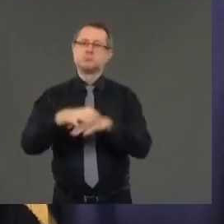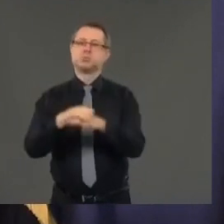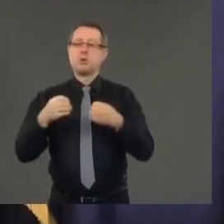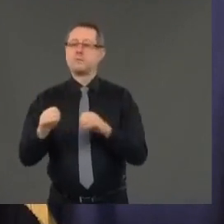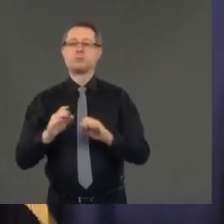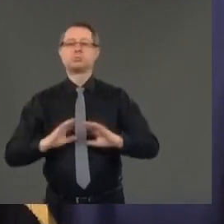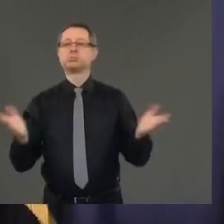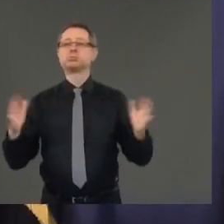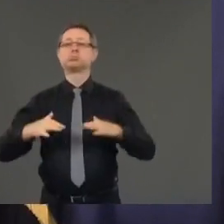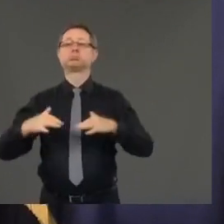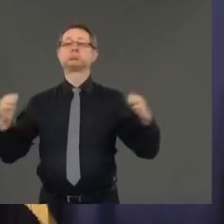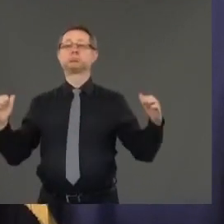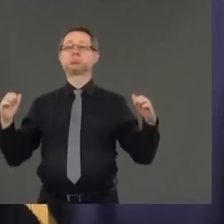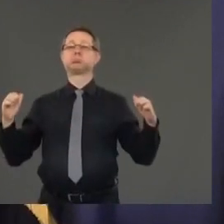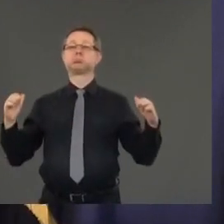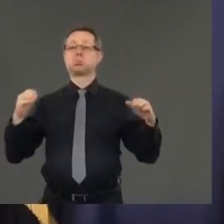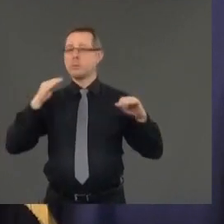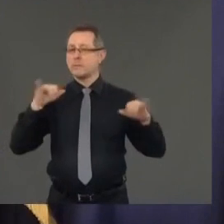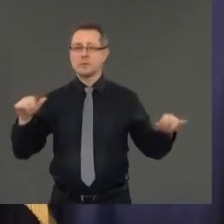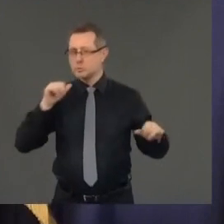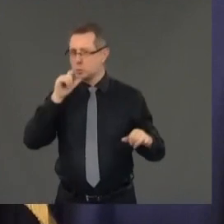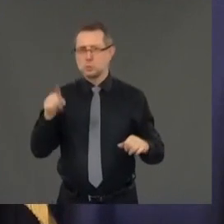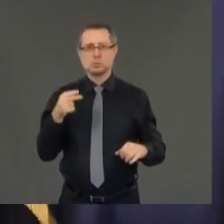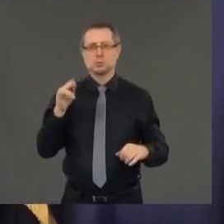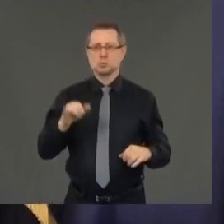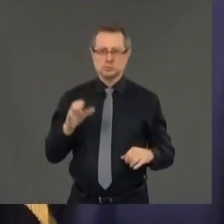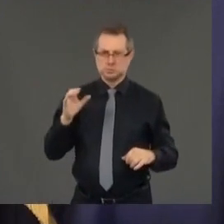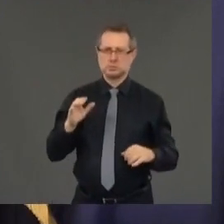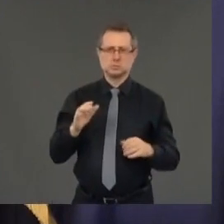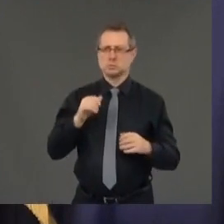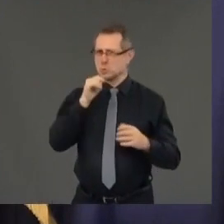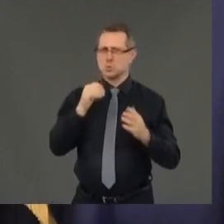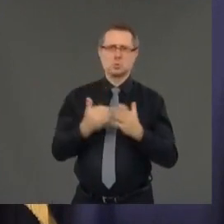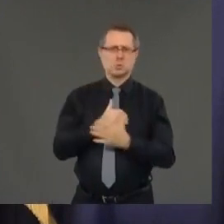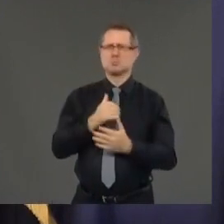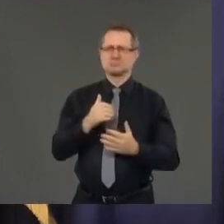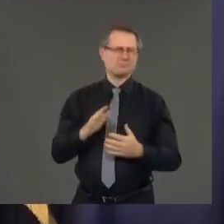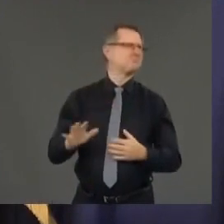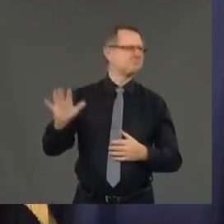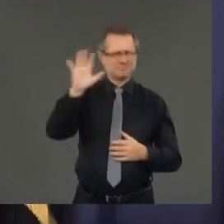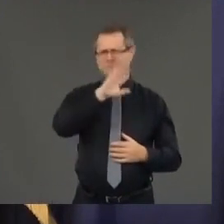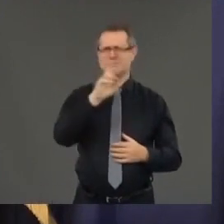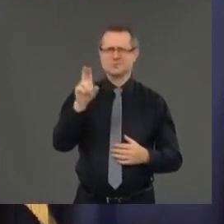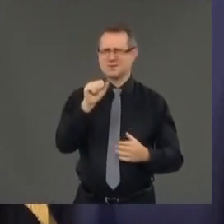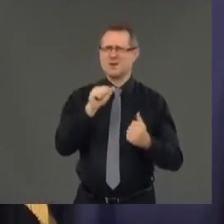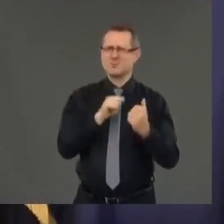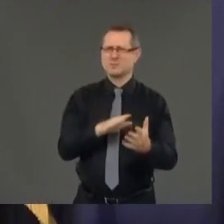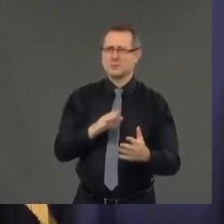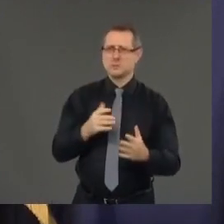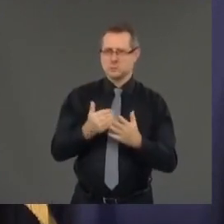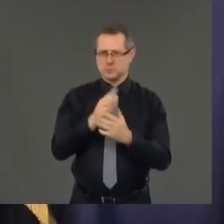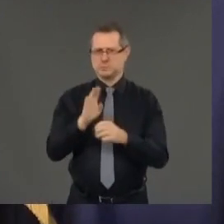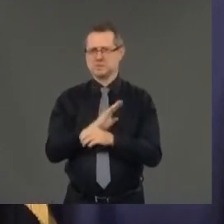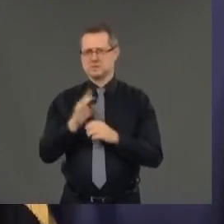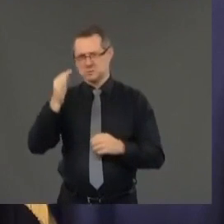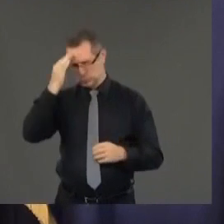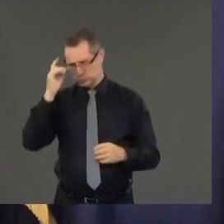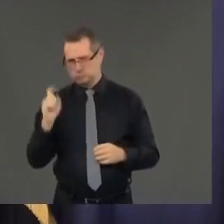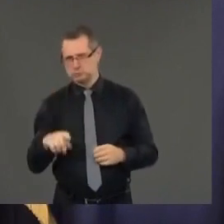ARE WORKING FROM HOME AND THEY'RE RE-EVALUATING THEIR BASIC BUSINESS MODALITY. THEY'RE DOING THAT ALL ACROSS